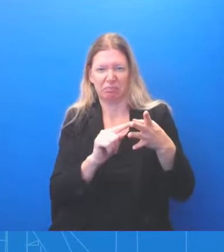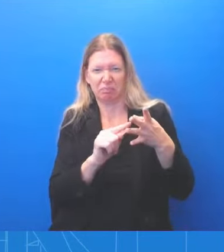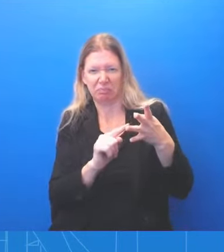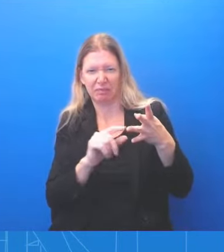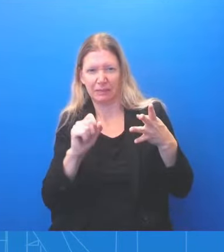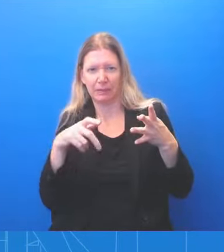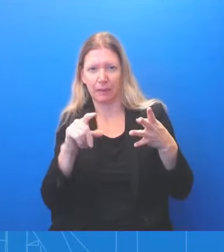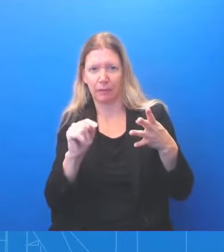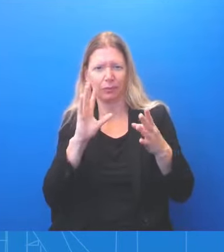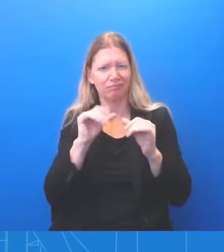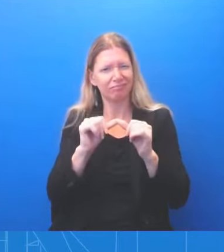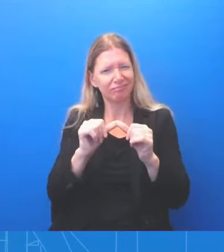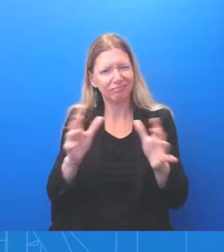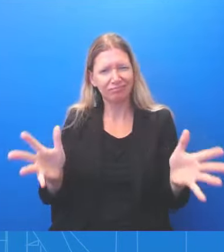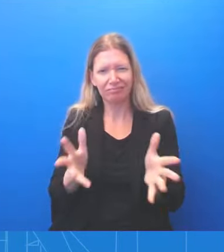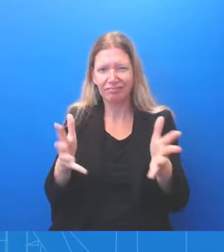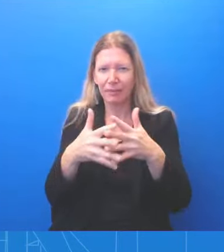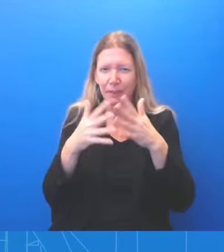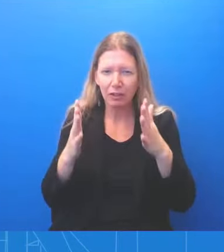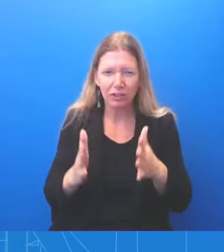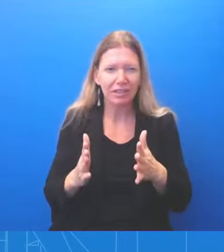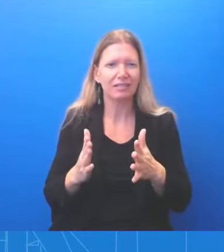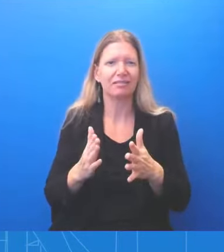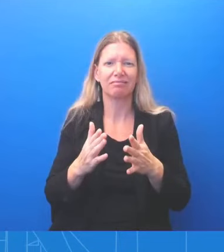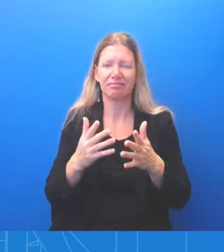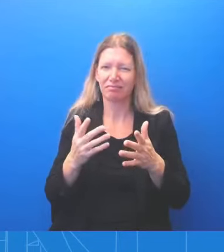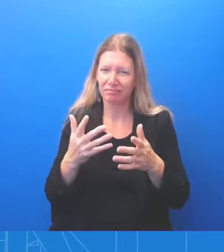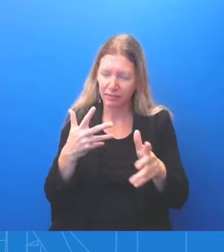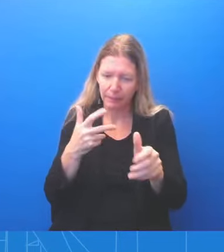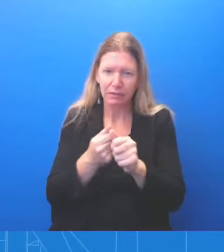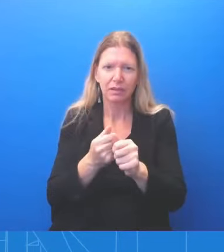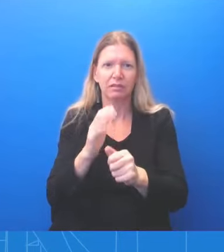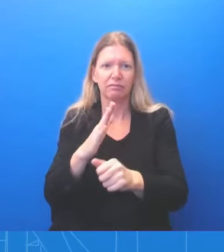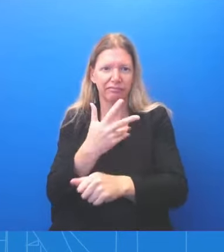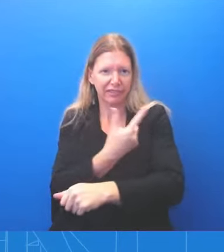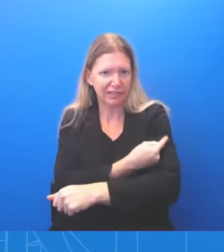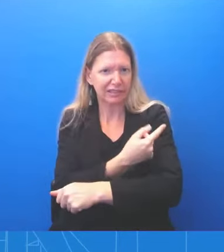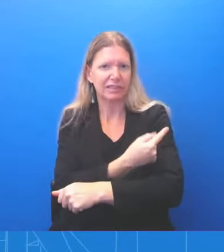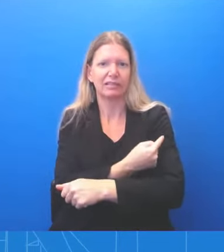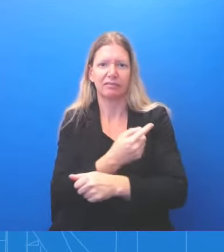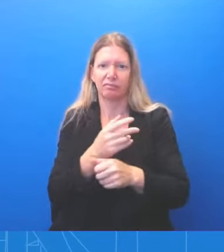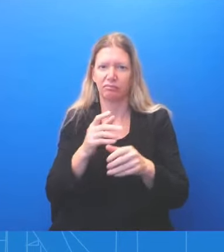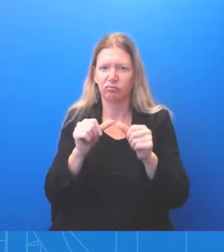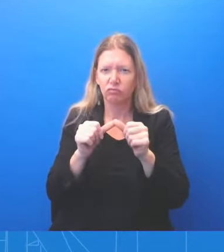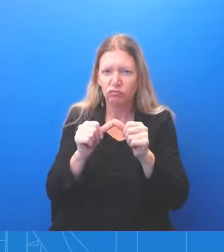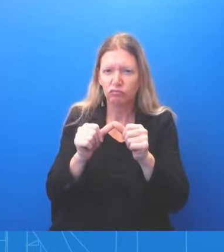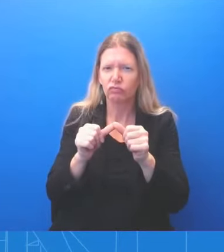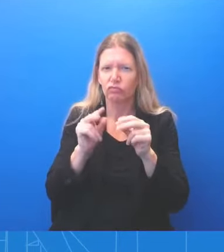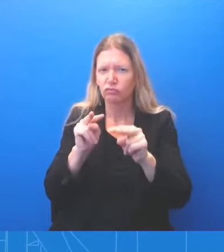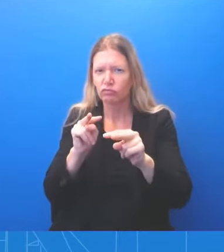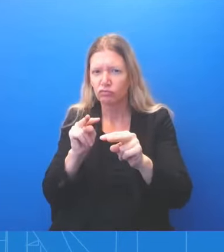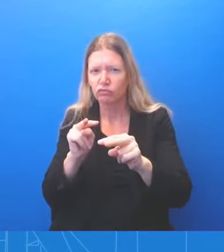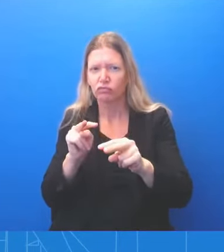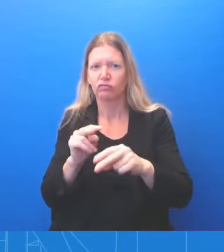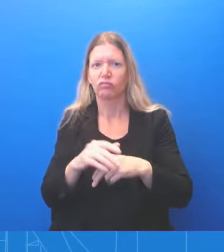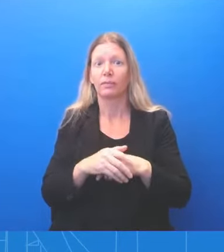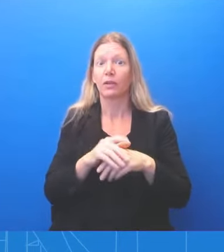but also to make sure they get their RSV and also to make sure that they're getting the flu shot. The Press: But I guess specifically though, is there a message to school districts as kids are back in school now?